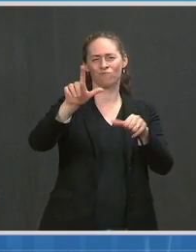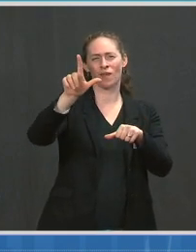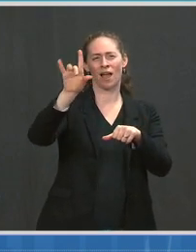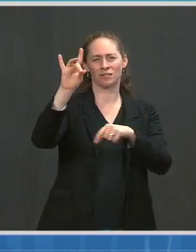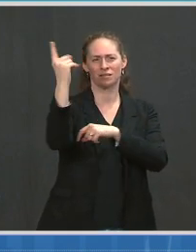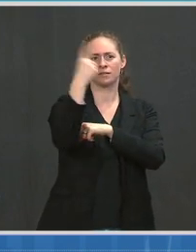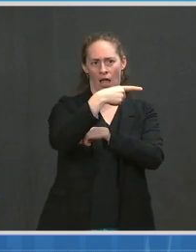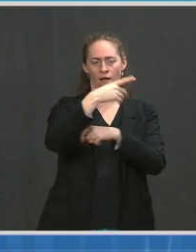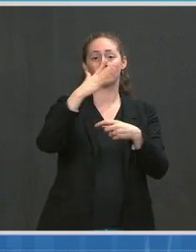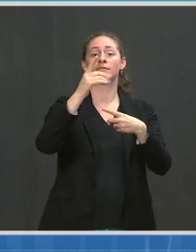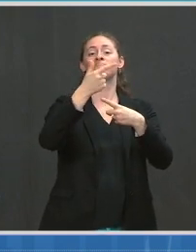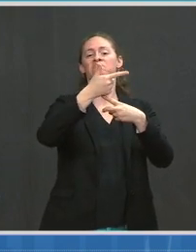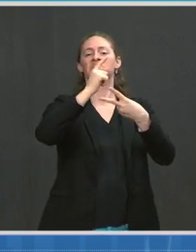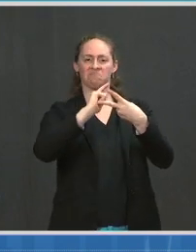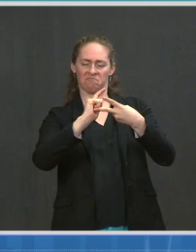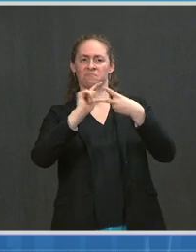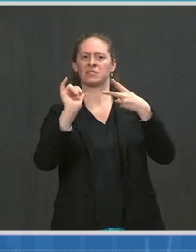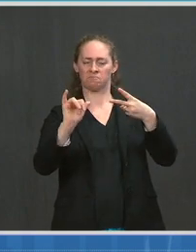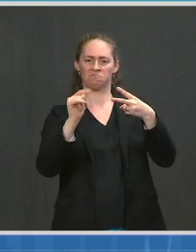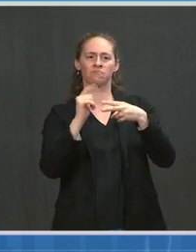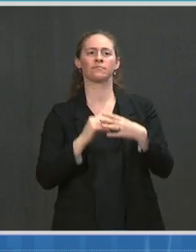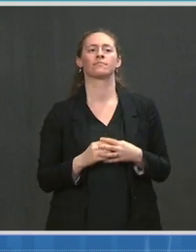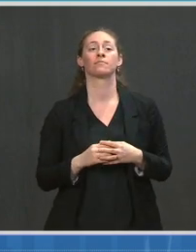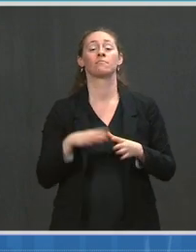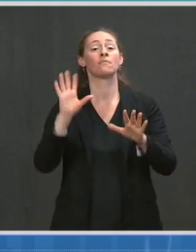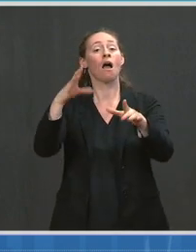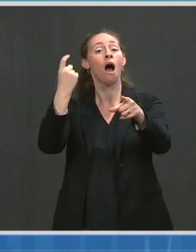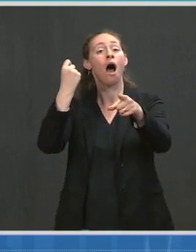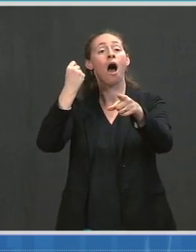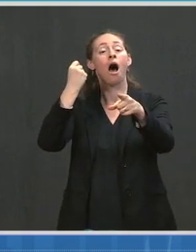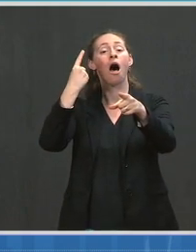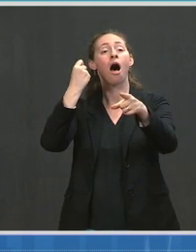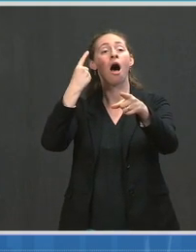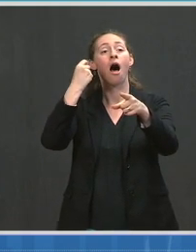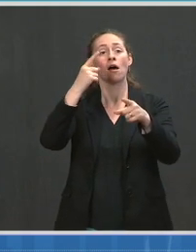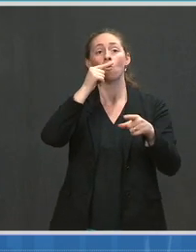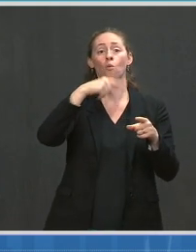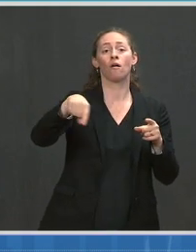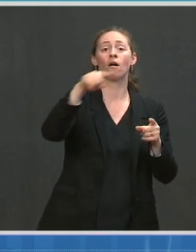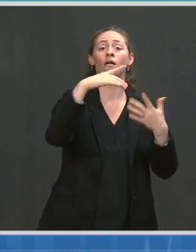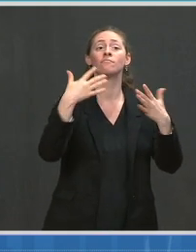The participants are going to complete questionnaires with an electronic diary app.